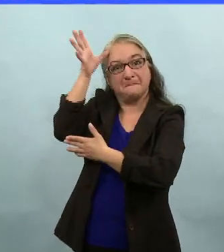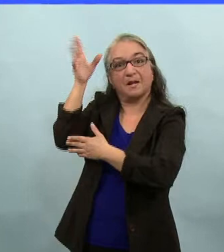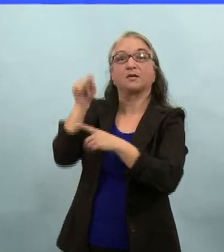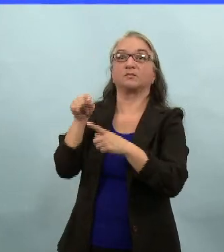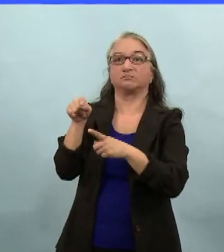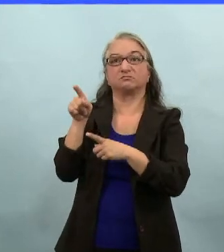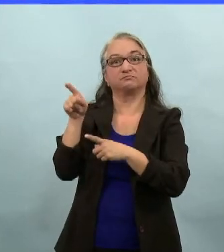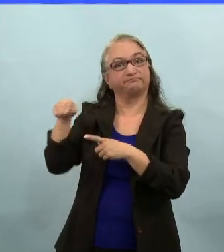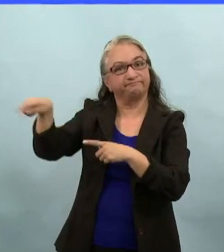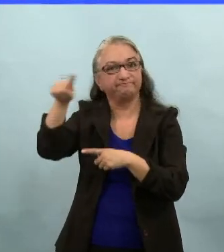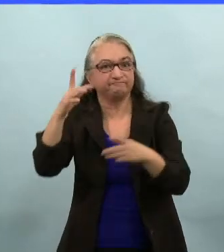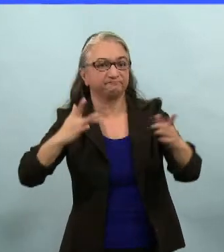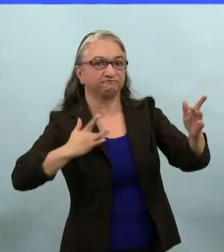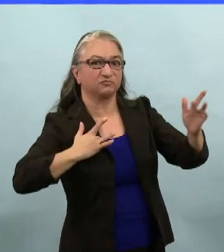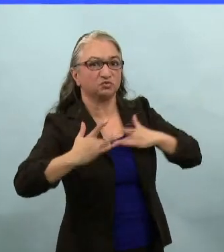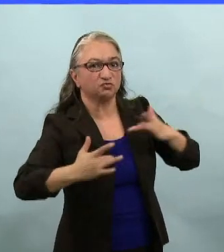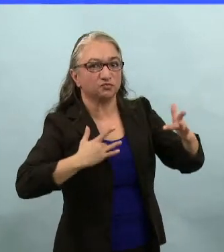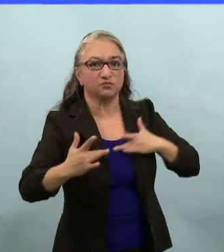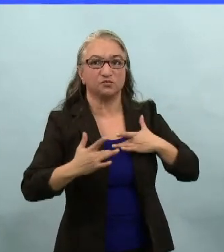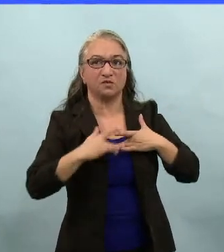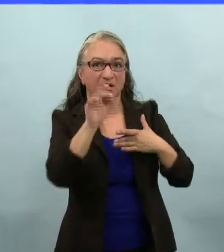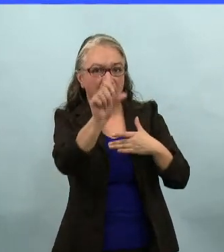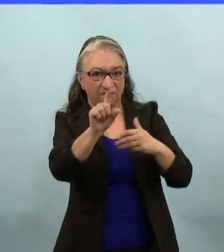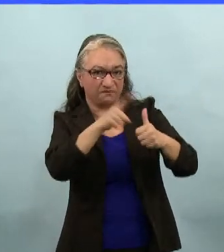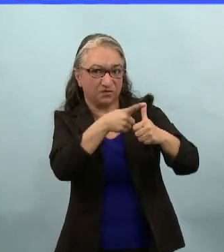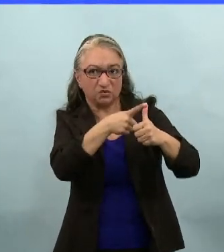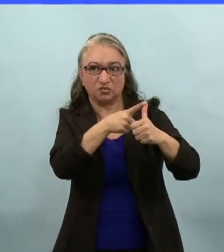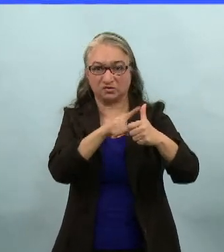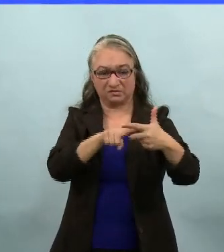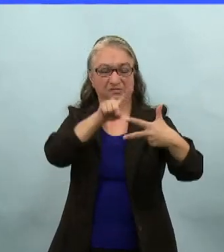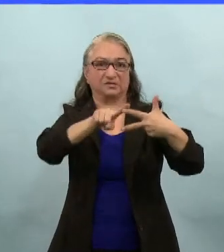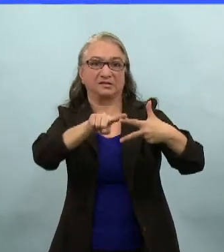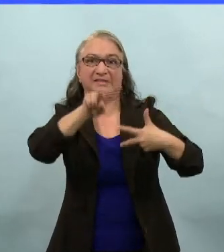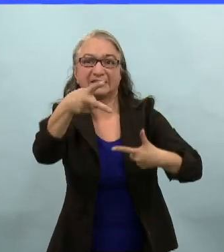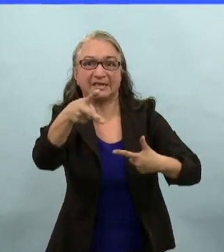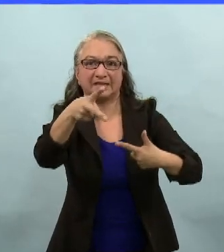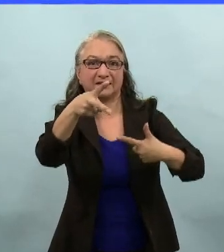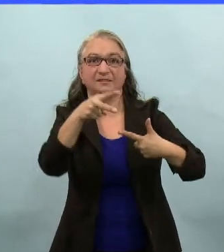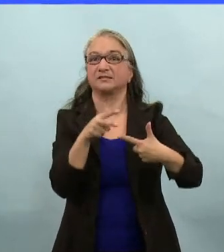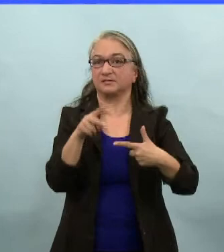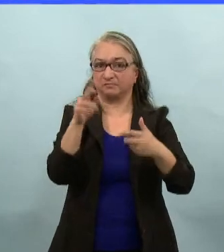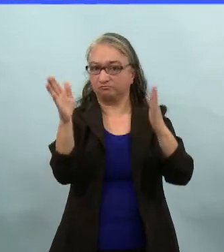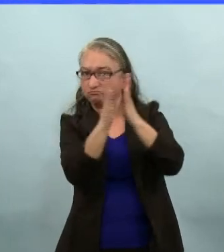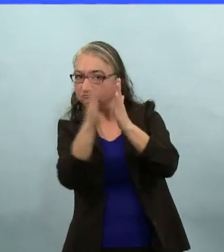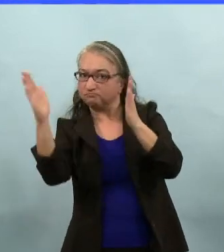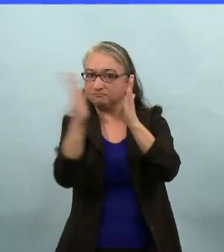between the first and second doses for this age group so i will speak to that today but first i